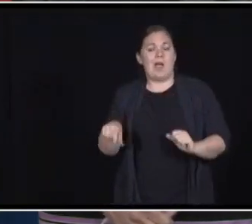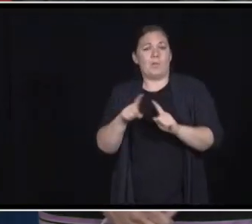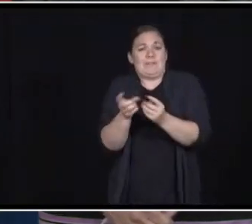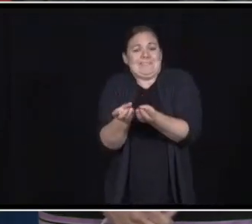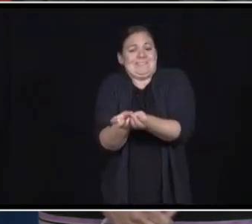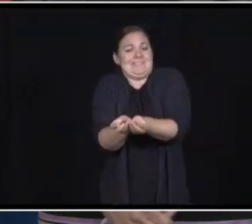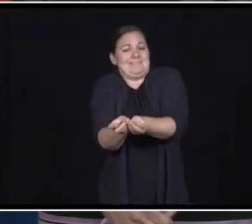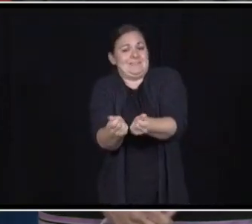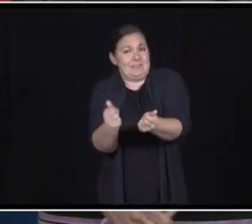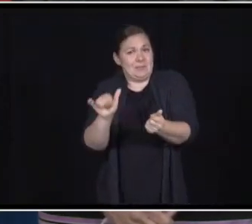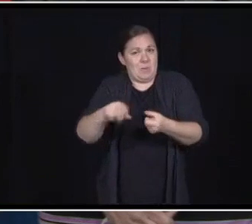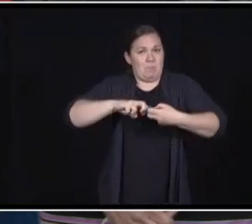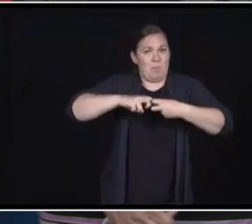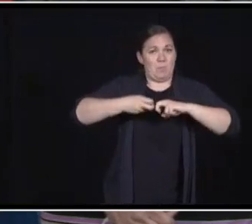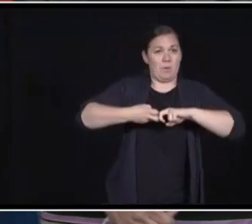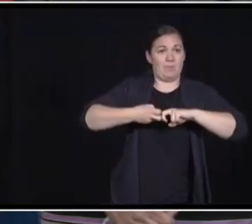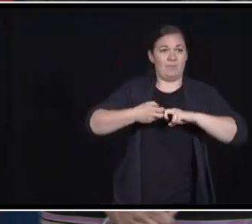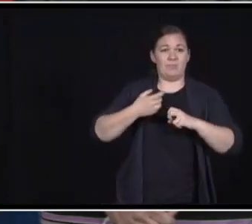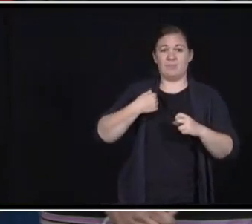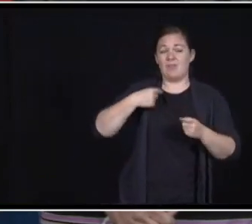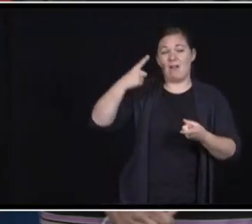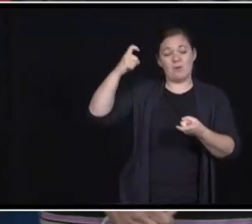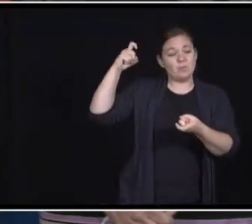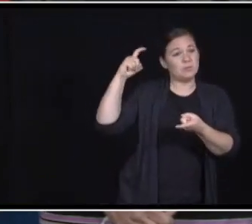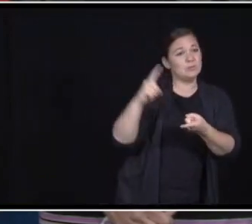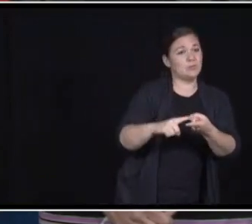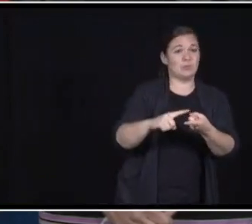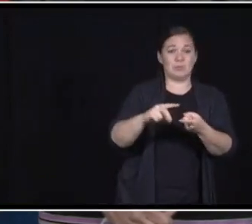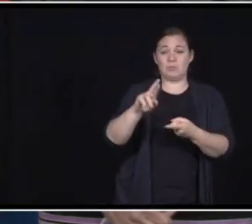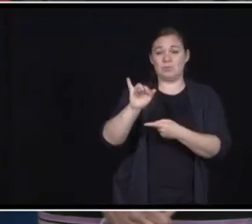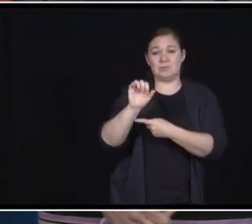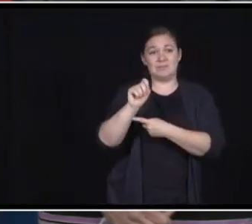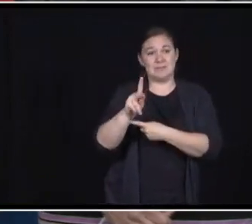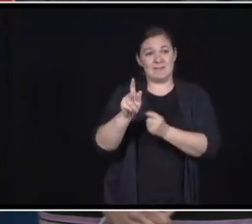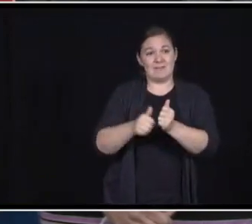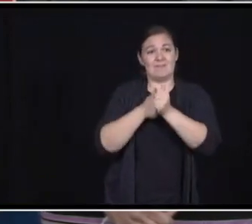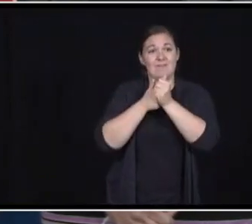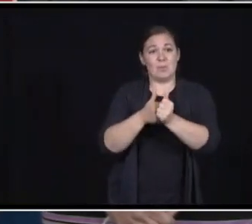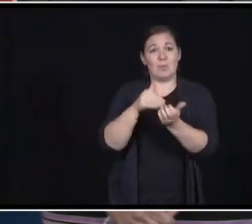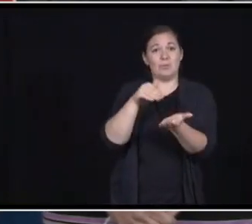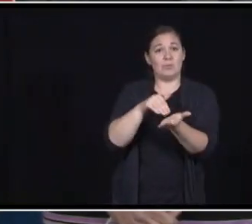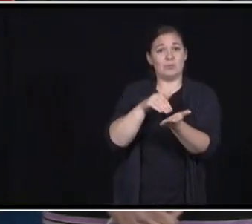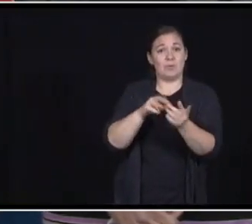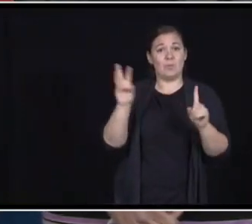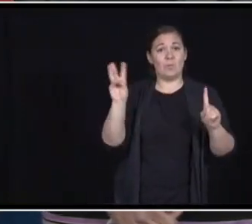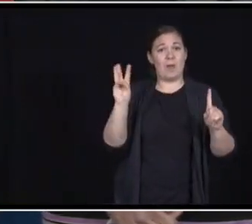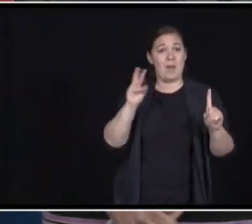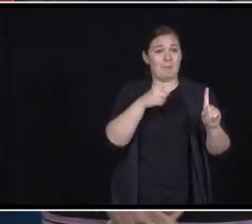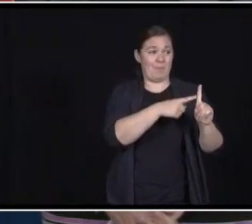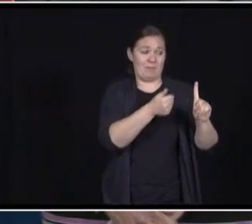teacher to take the prep time. This could have been avoided. We are now working with her teacher unions, to